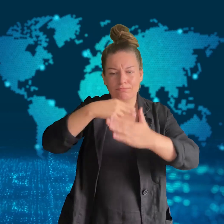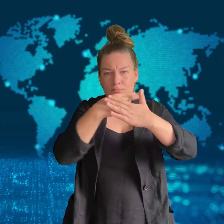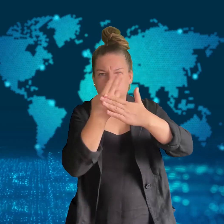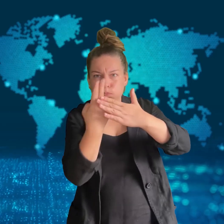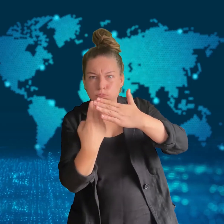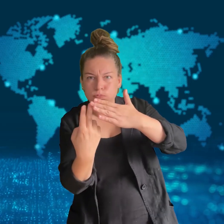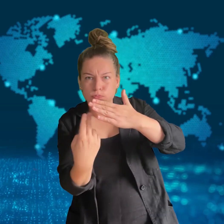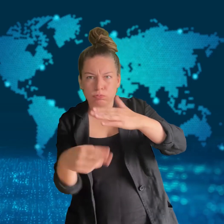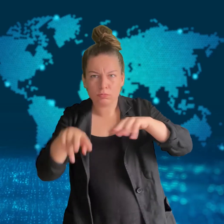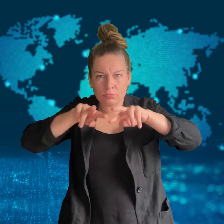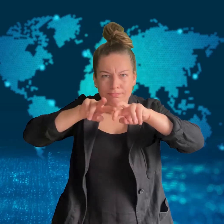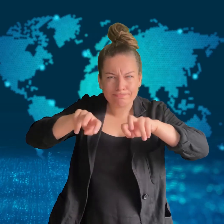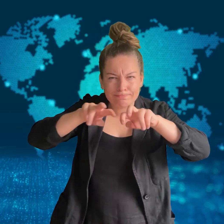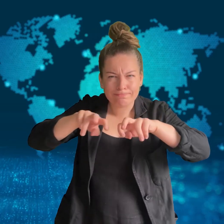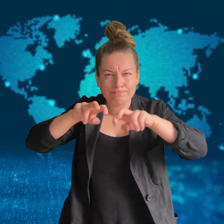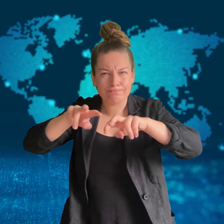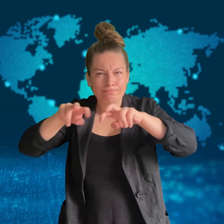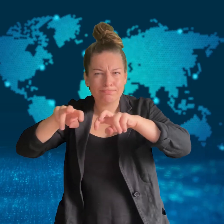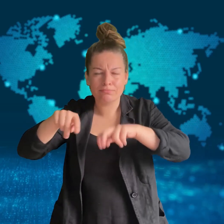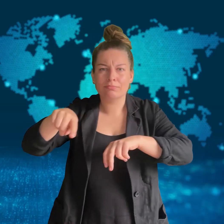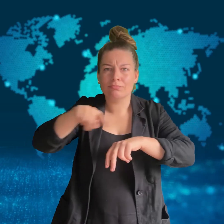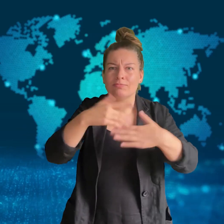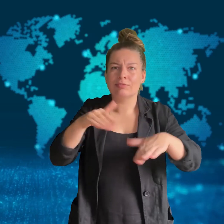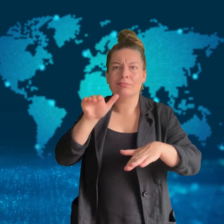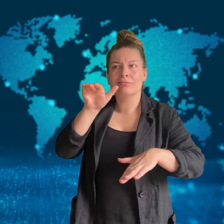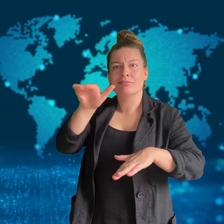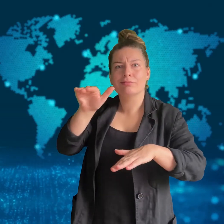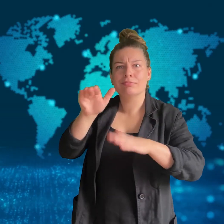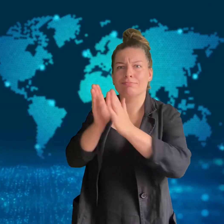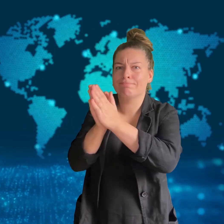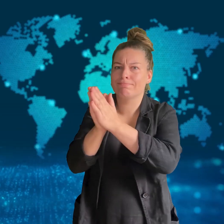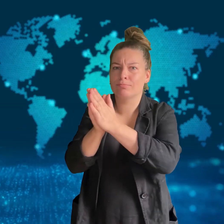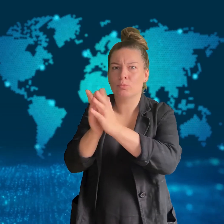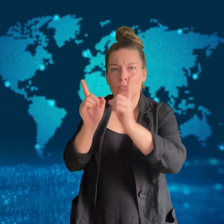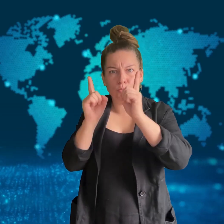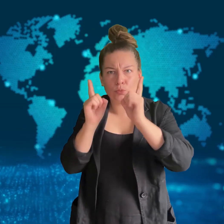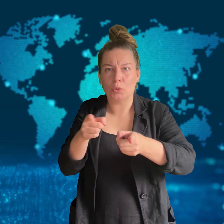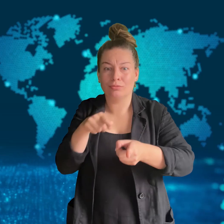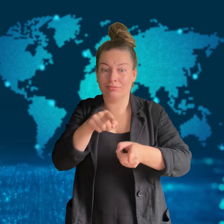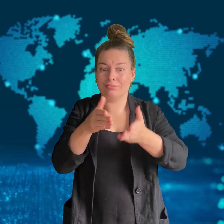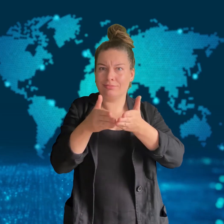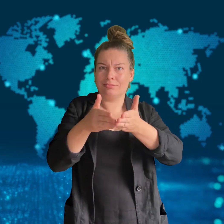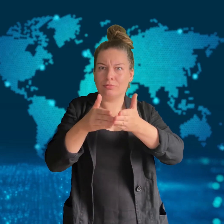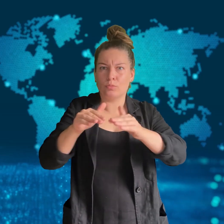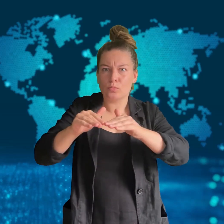It's believed it was struck by a tornado over the water.